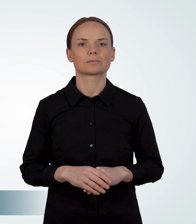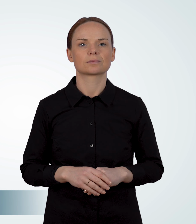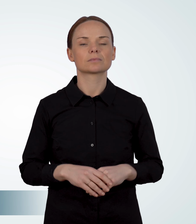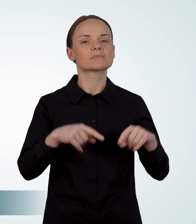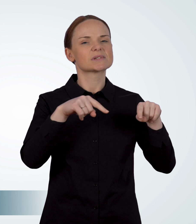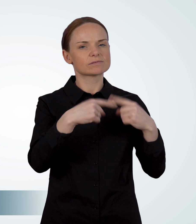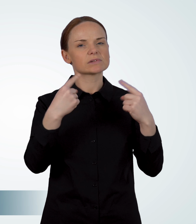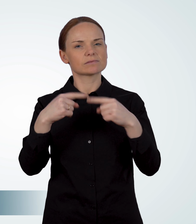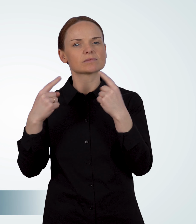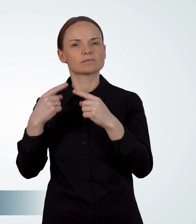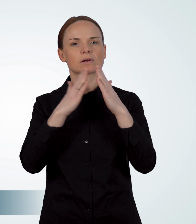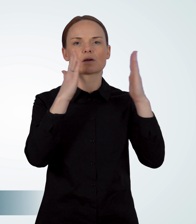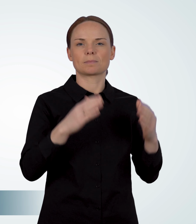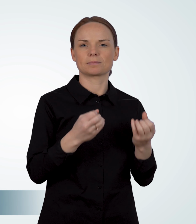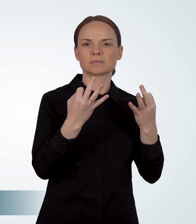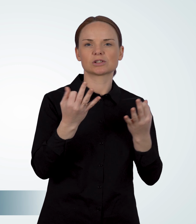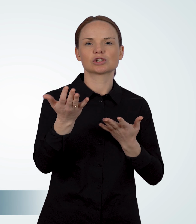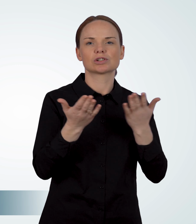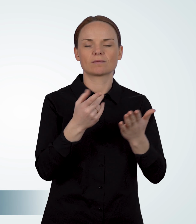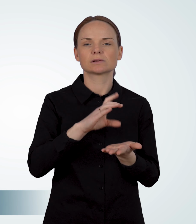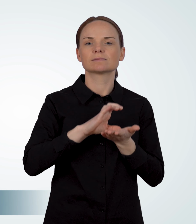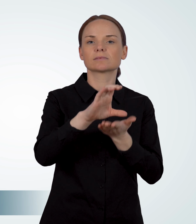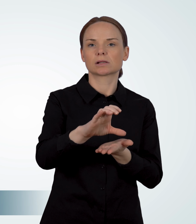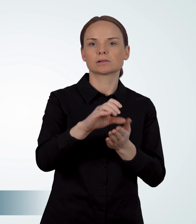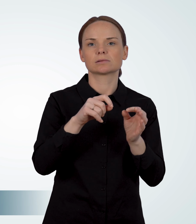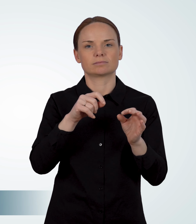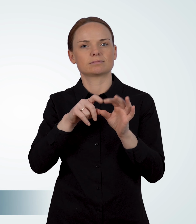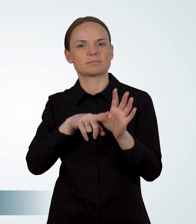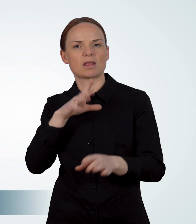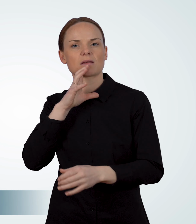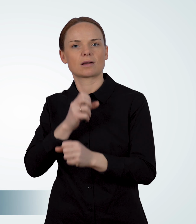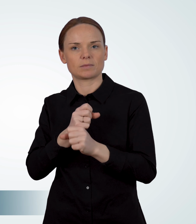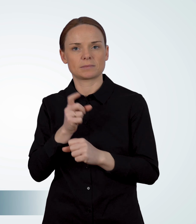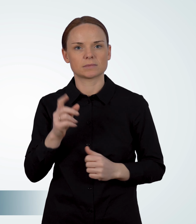Governments fund a range of homelessness services.